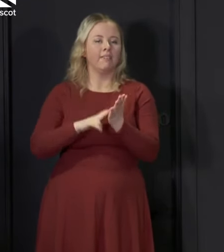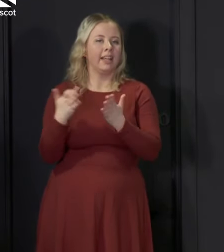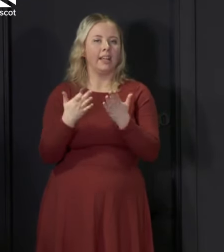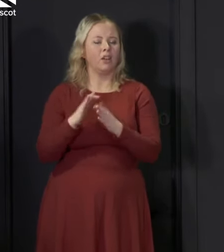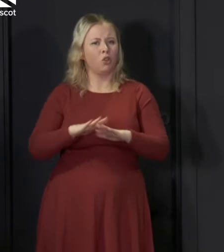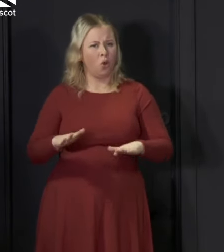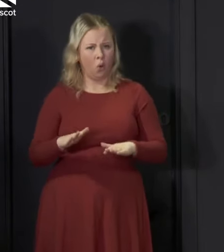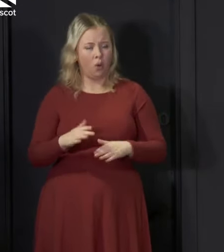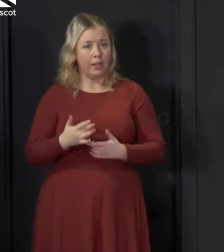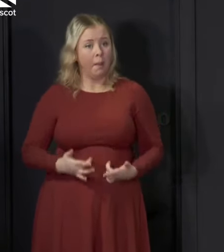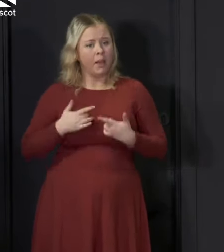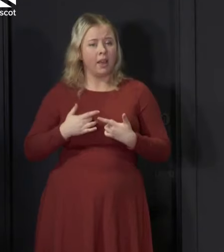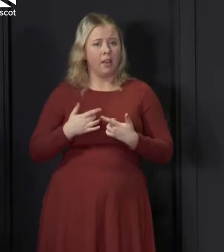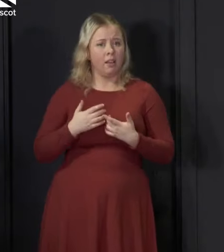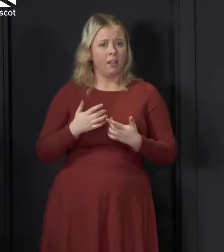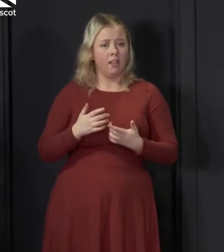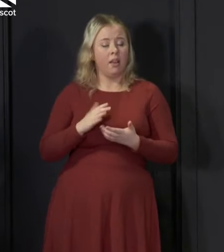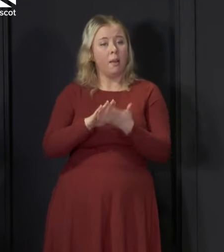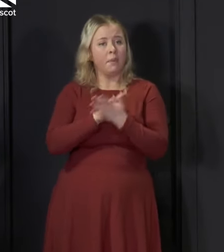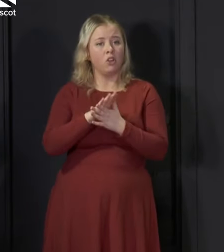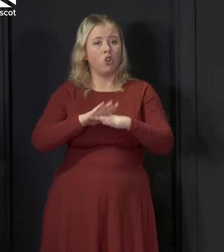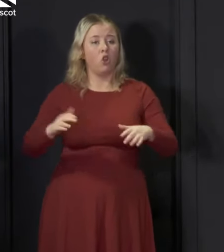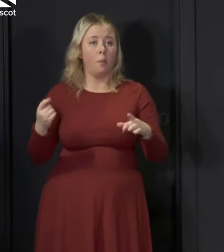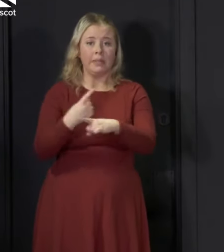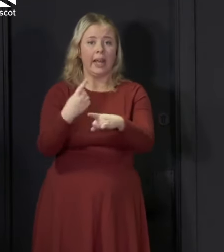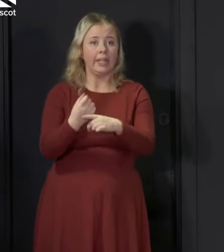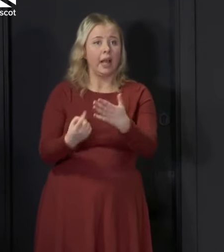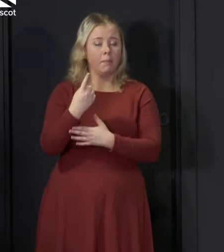made mistakes along the way, and I'm not talking about care homes, I'm talking in general,